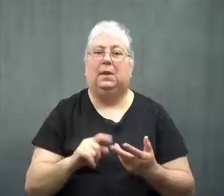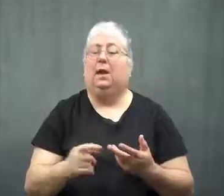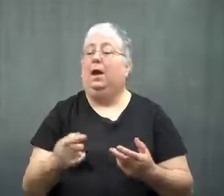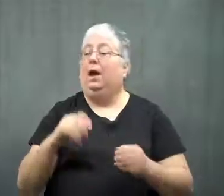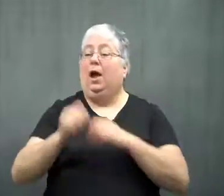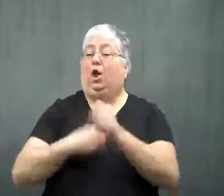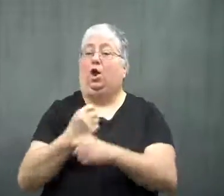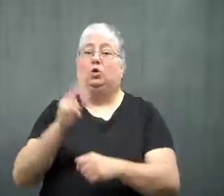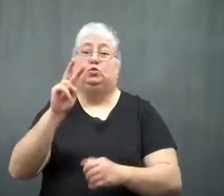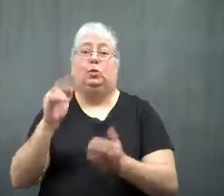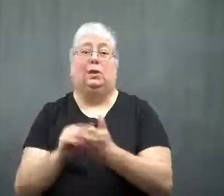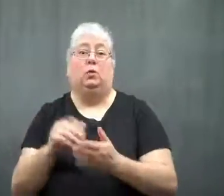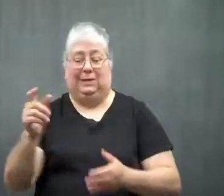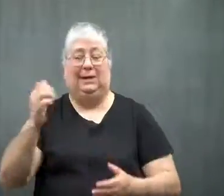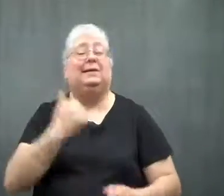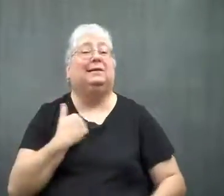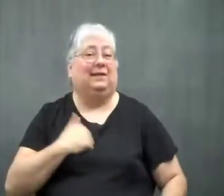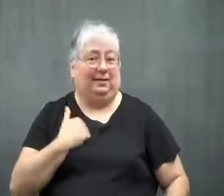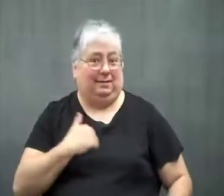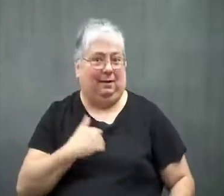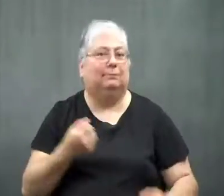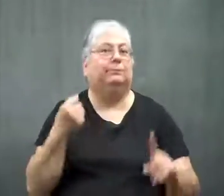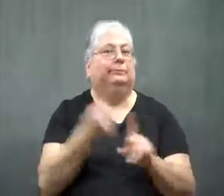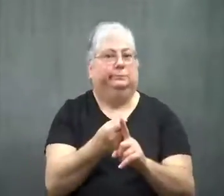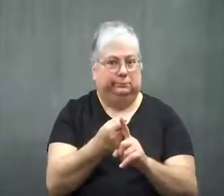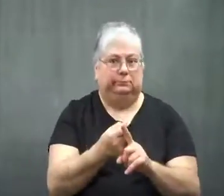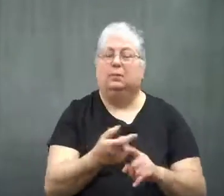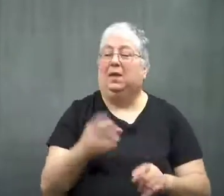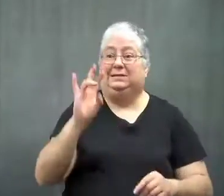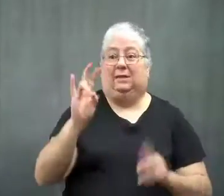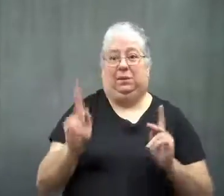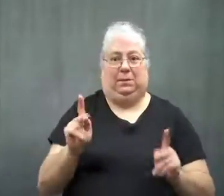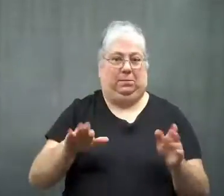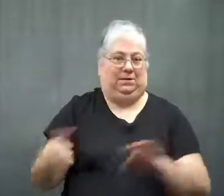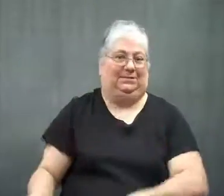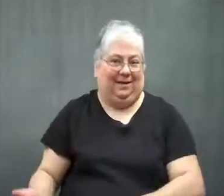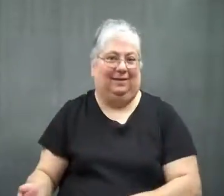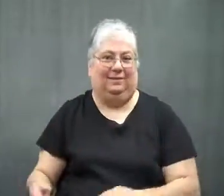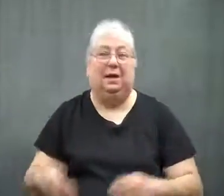Seven people died in an outbreak in Canada in the year 2000.